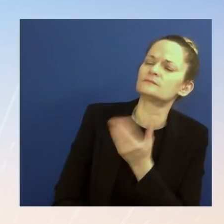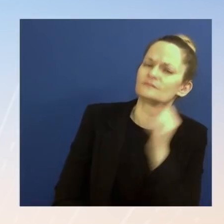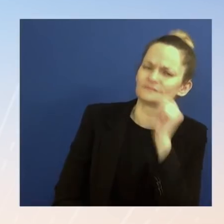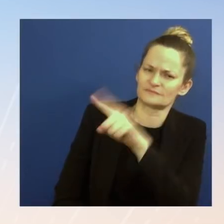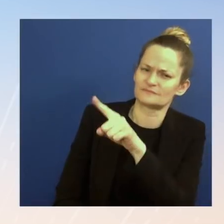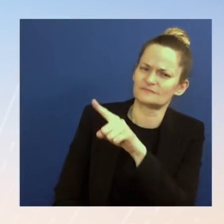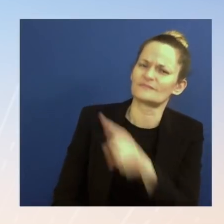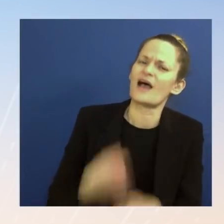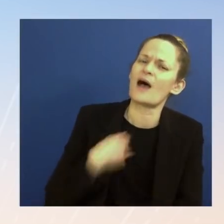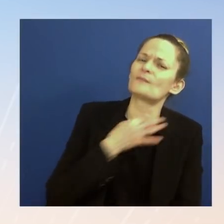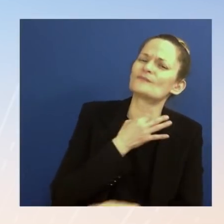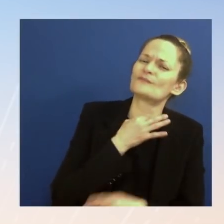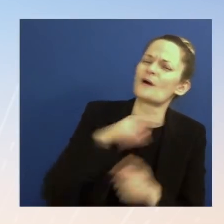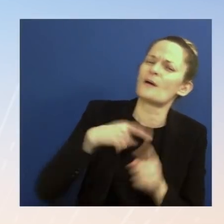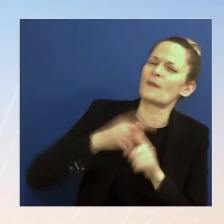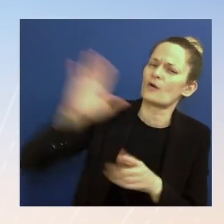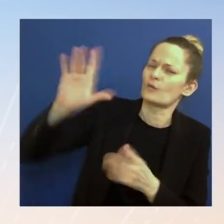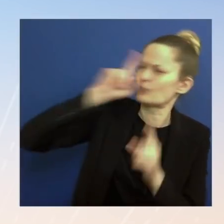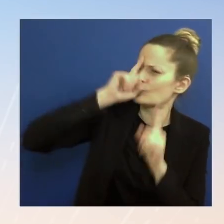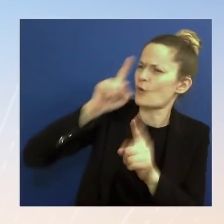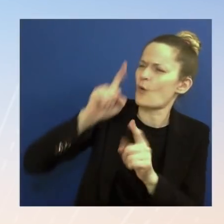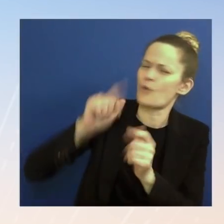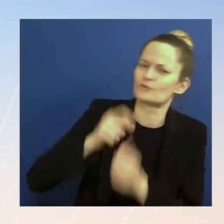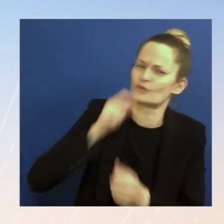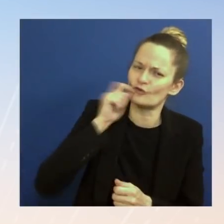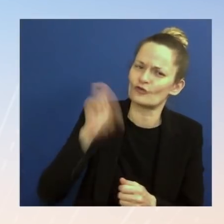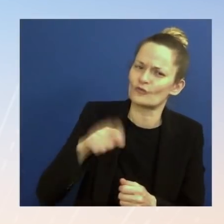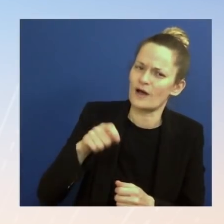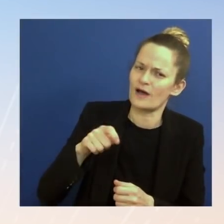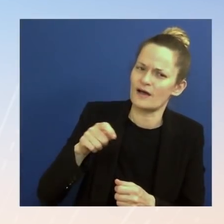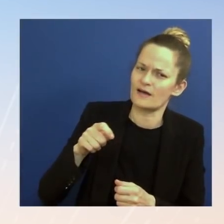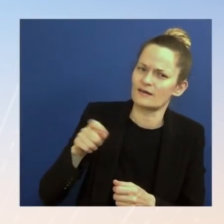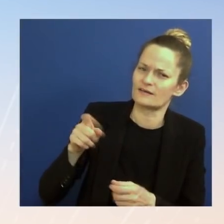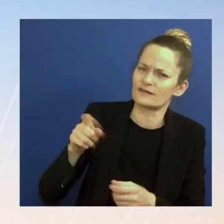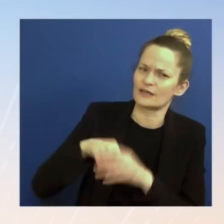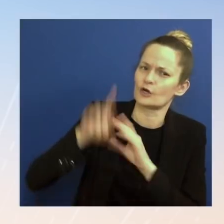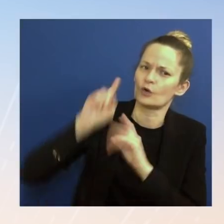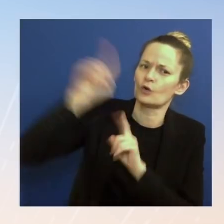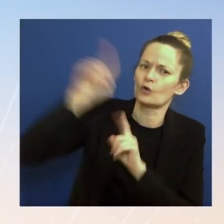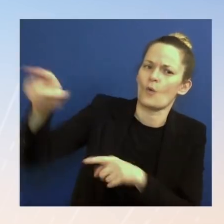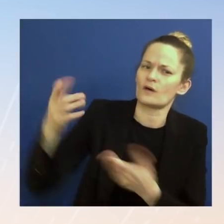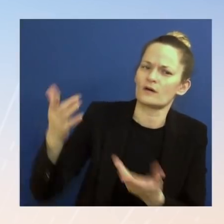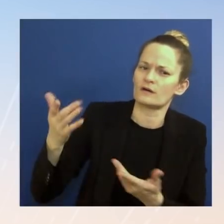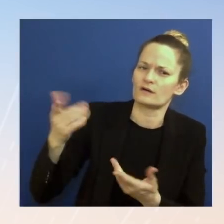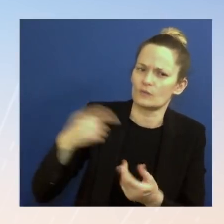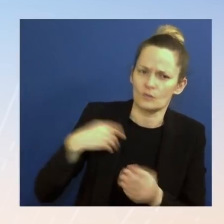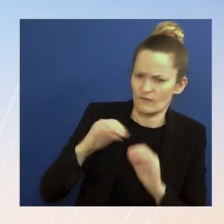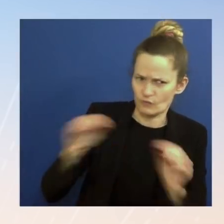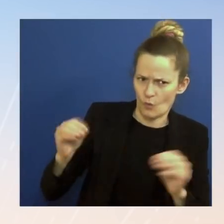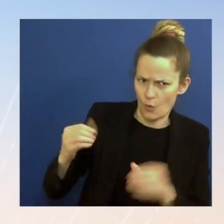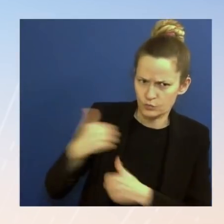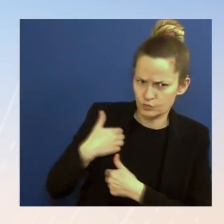There will be no fly -- no no-fly zone over Ukraine. And are you -- will it be a fair assessment